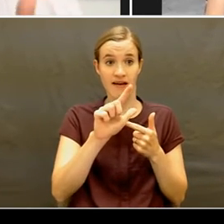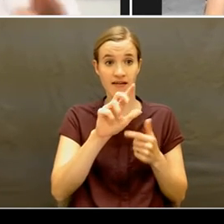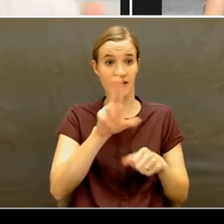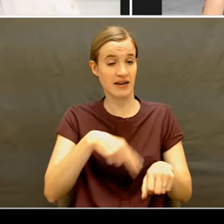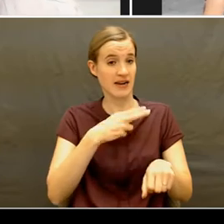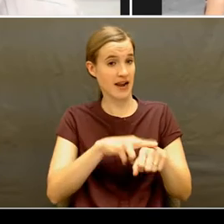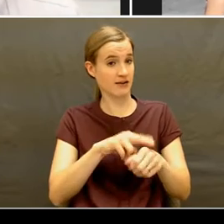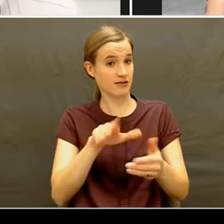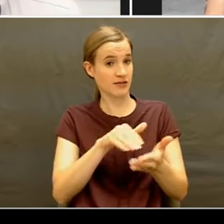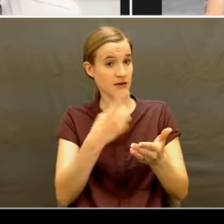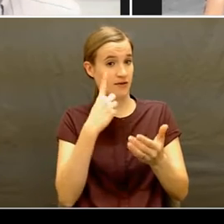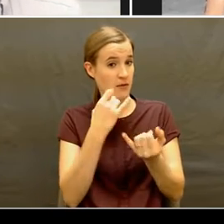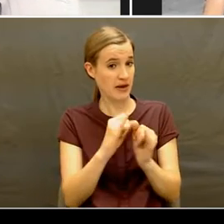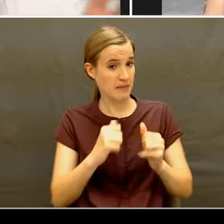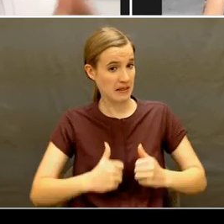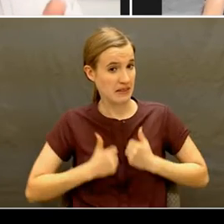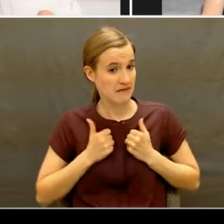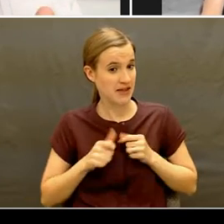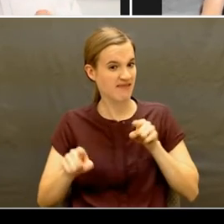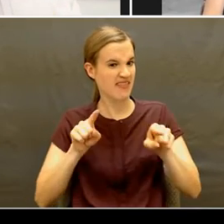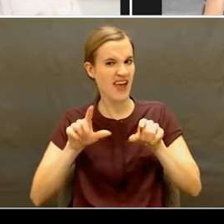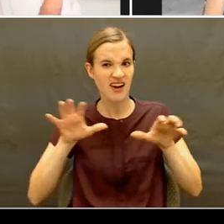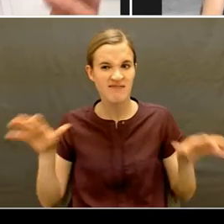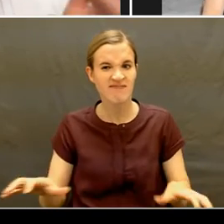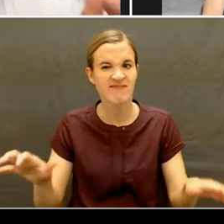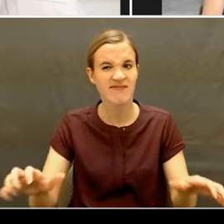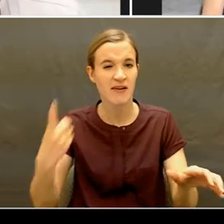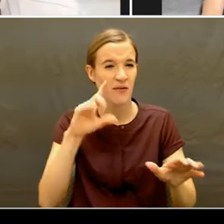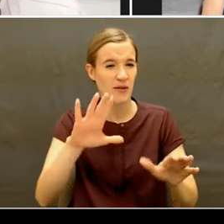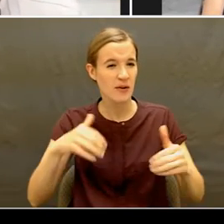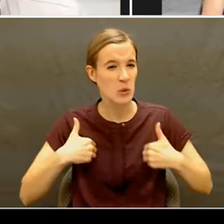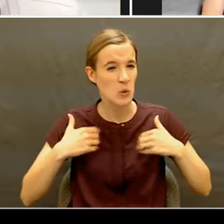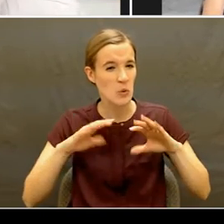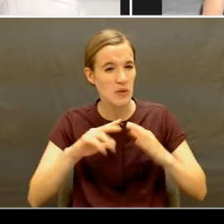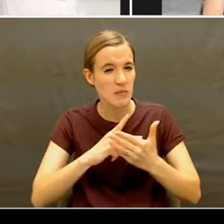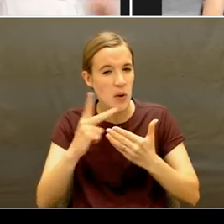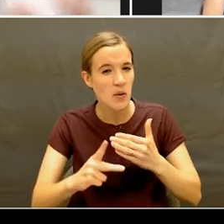the supportive Black Lives Matter, Black Disabled Lives Matter. And all of those things. Do you feel